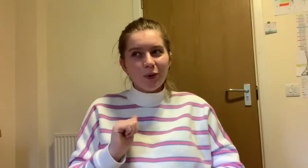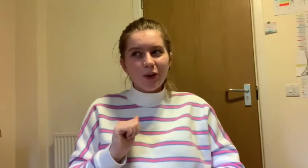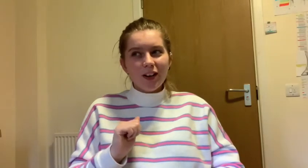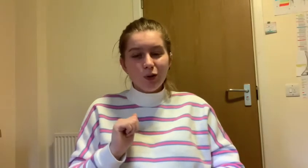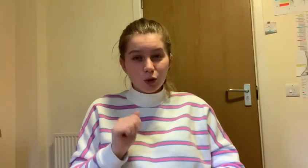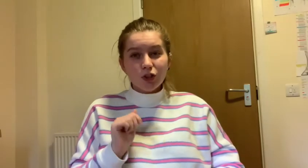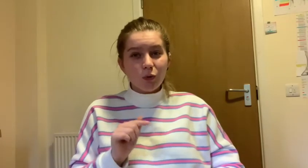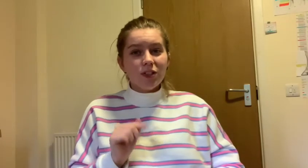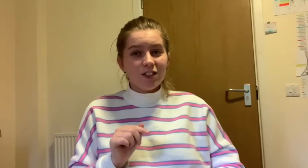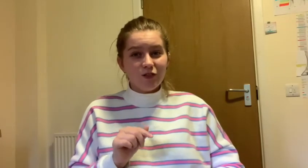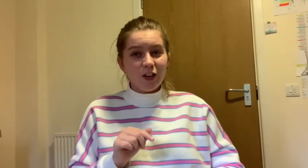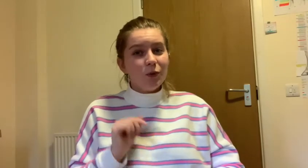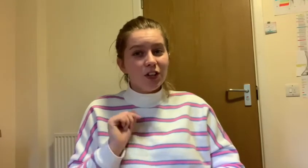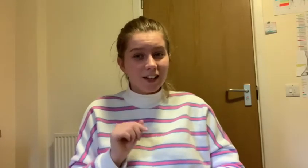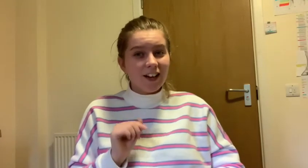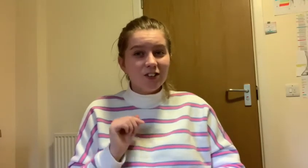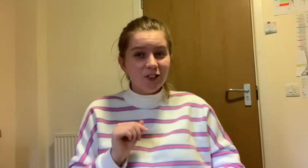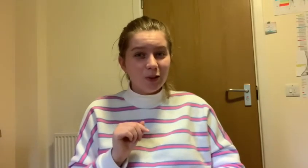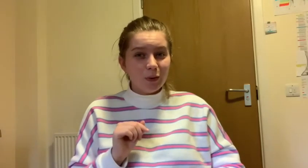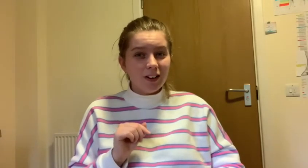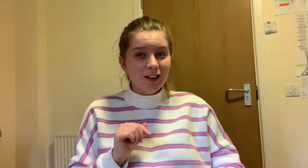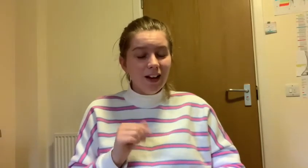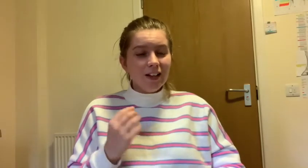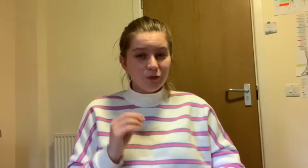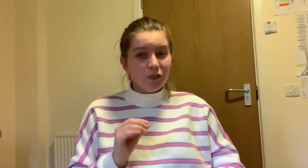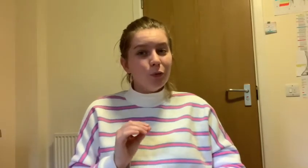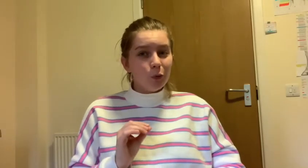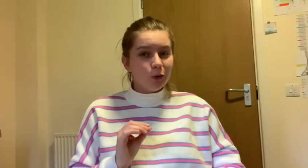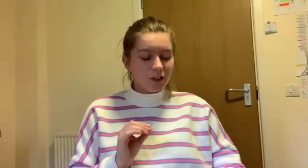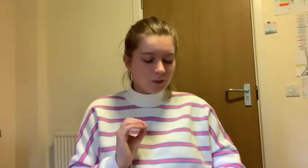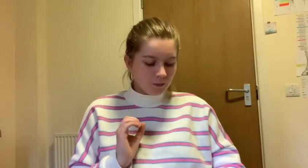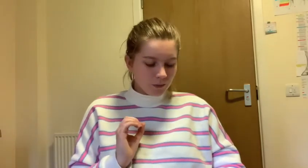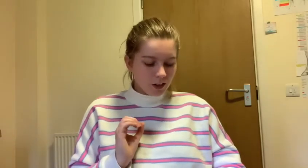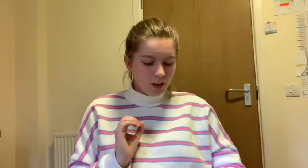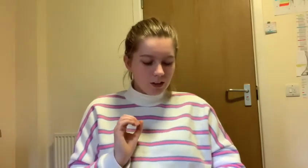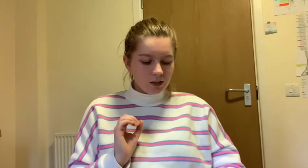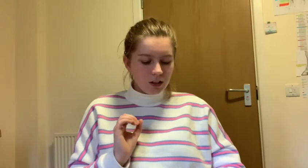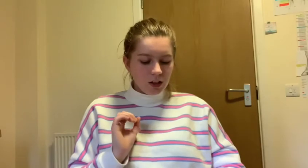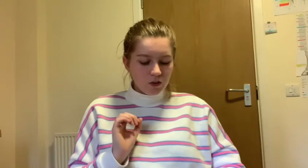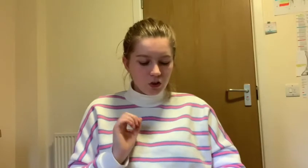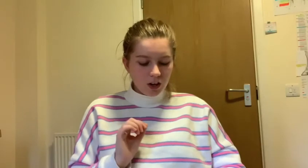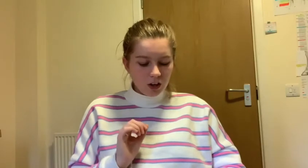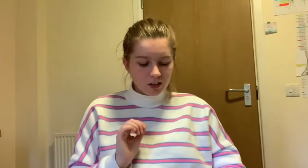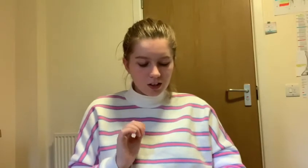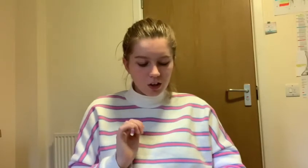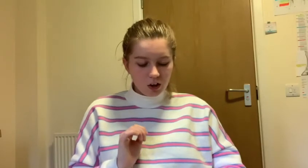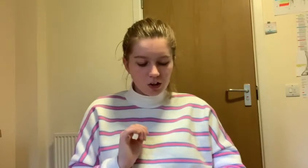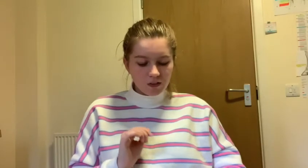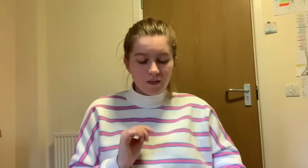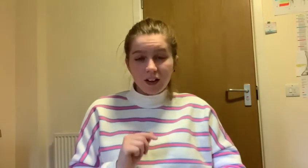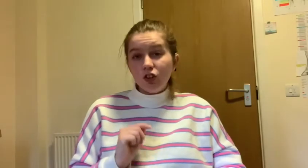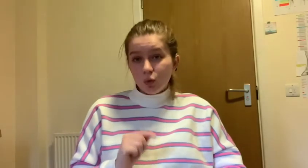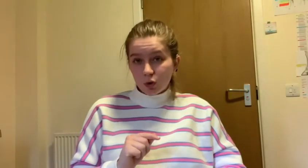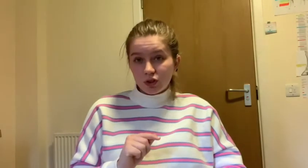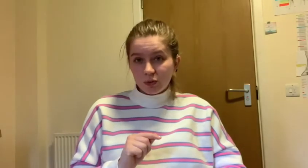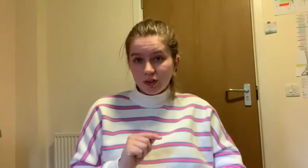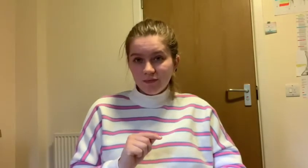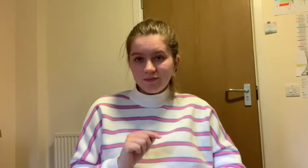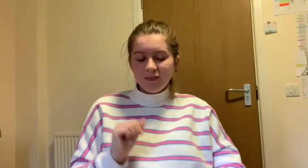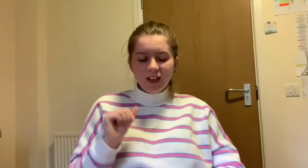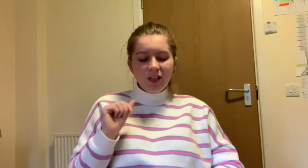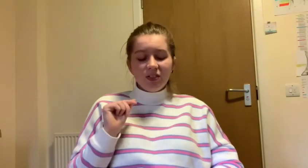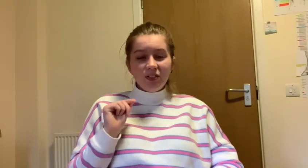it looks so satisfying when you can actually do it. It's very rewarding. "If you're jealous and it hurts, you can file a lawsuit"